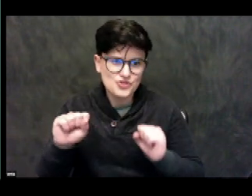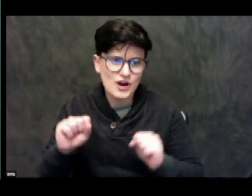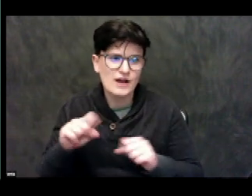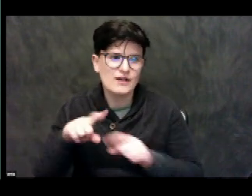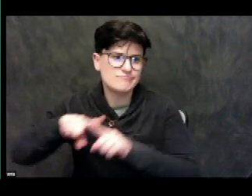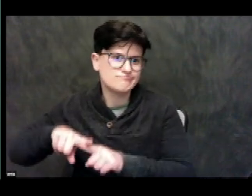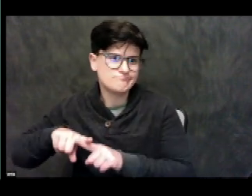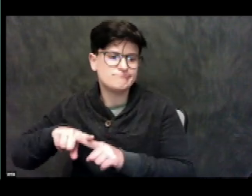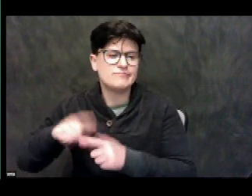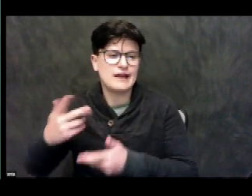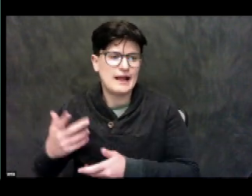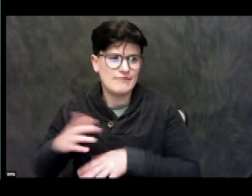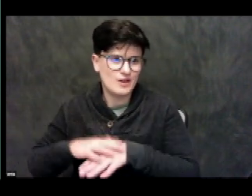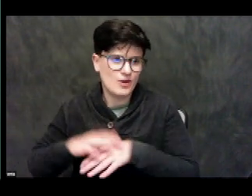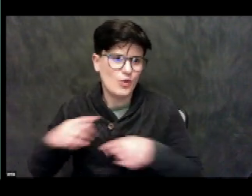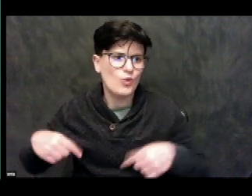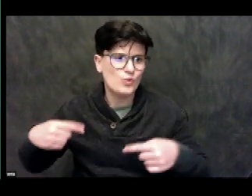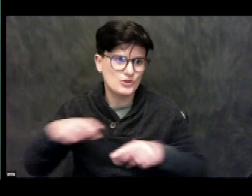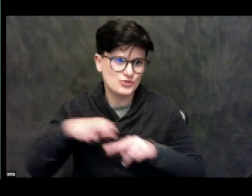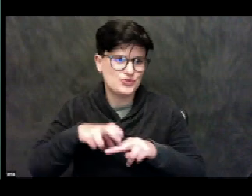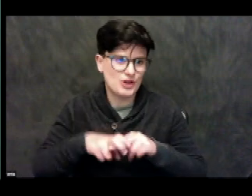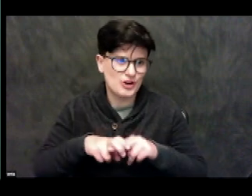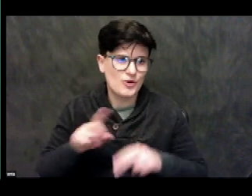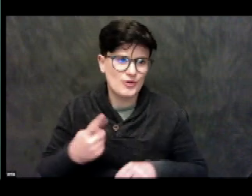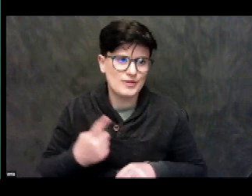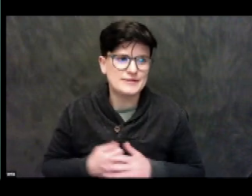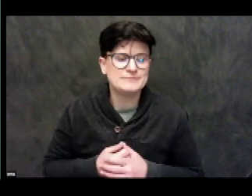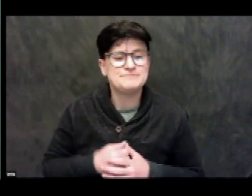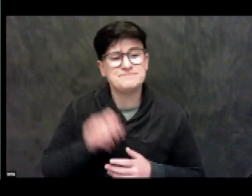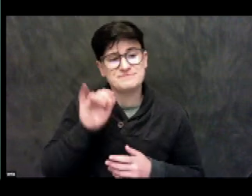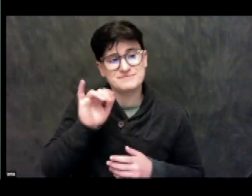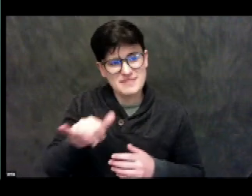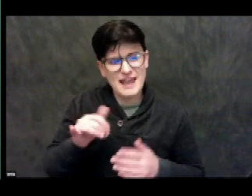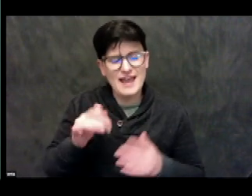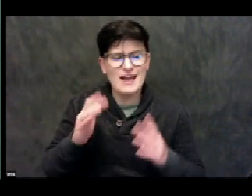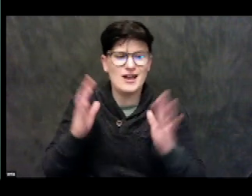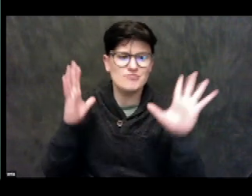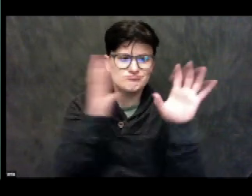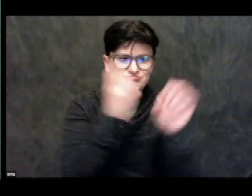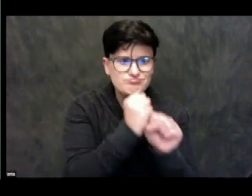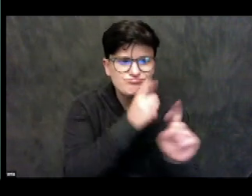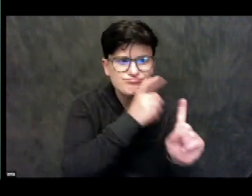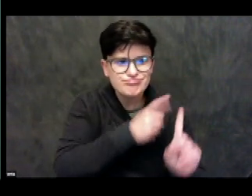So that's kind of the overview of my disability going into it.